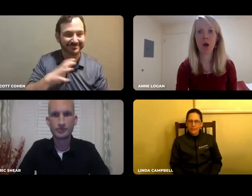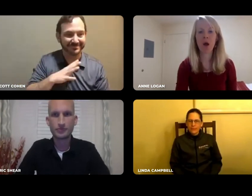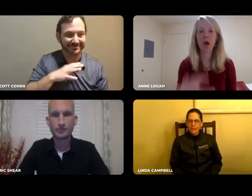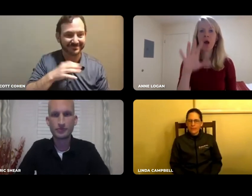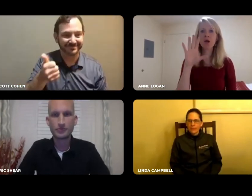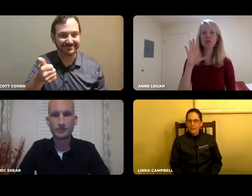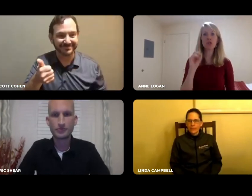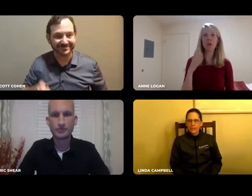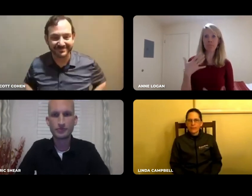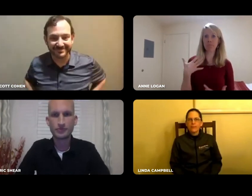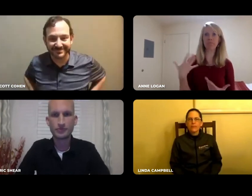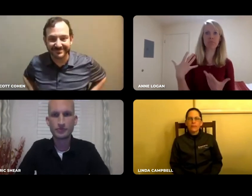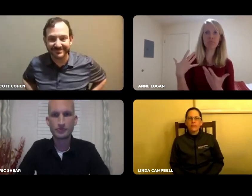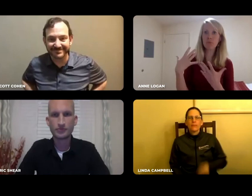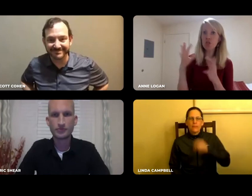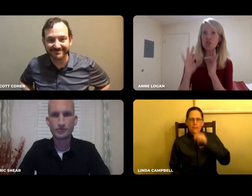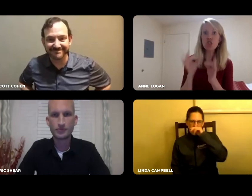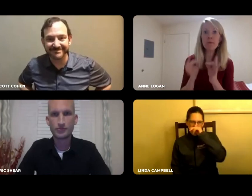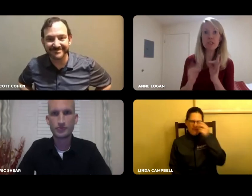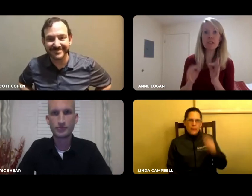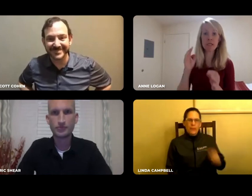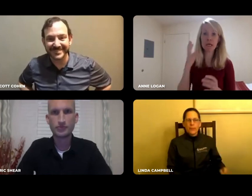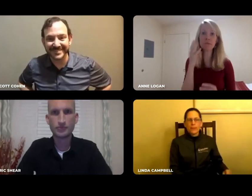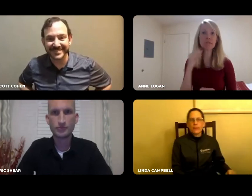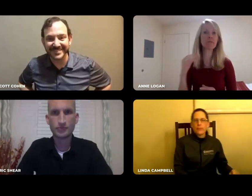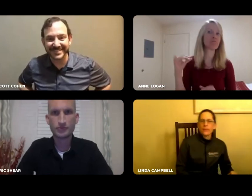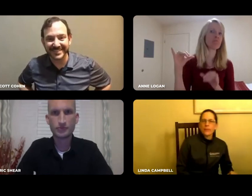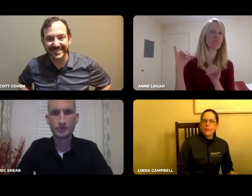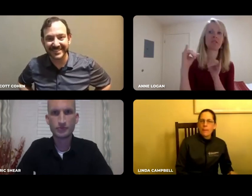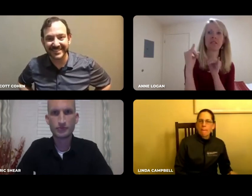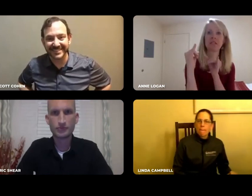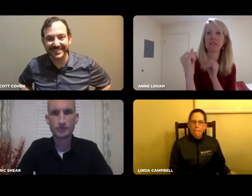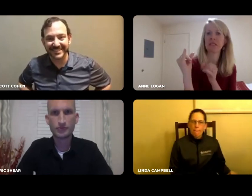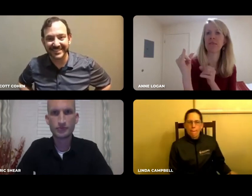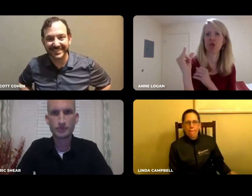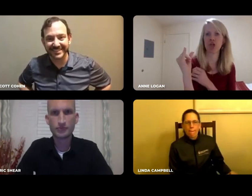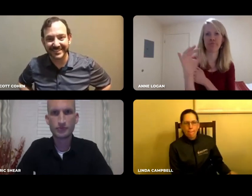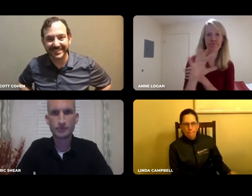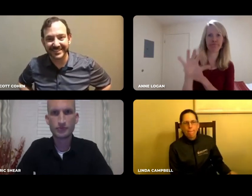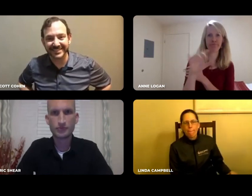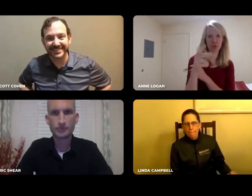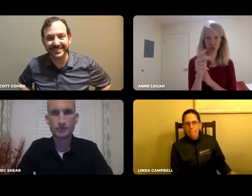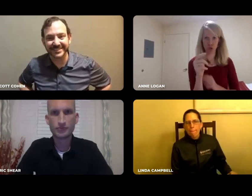I'll be short. My interpreter experience is similar to yours